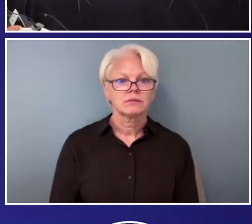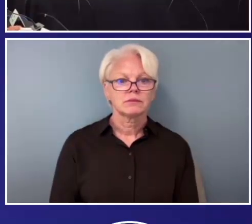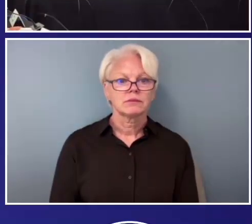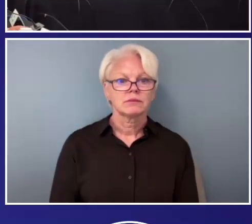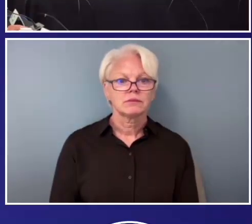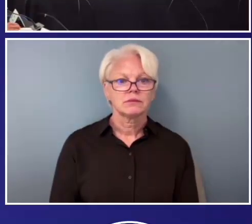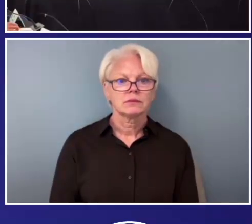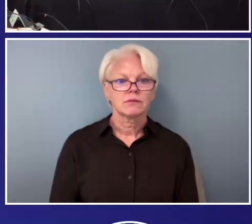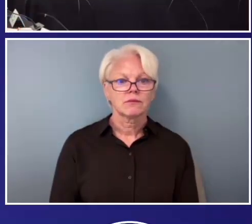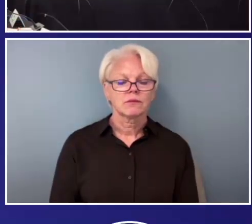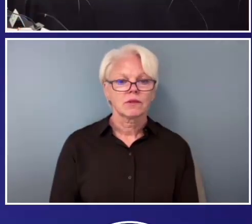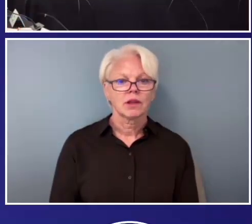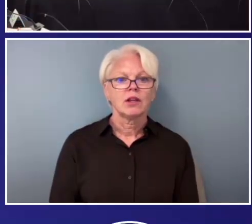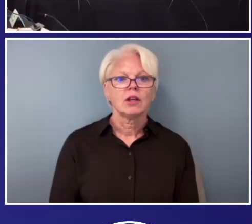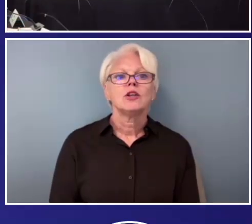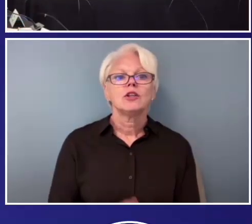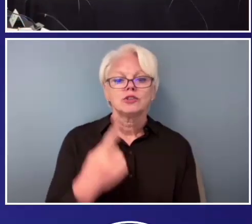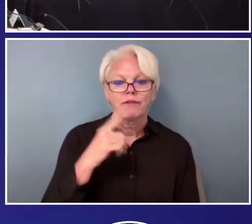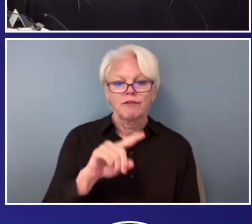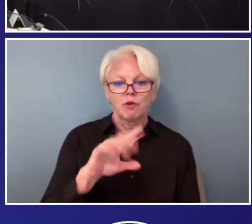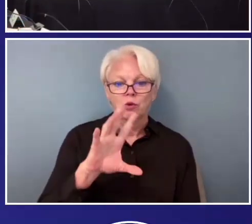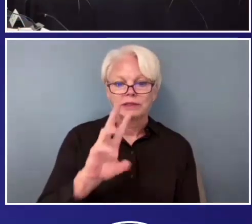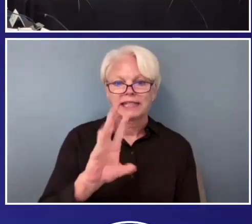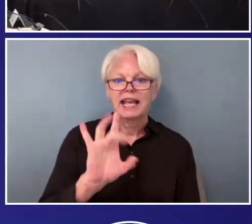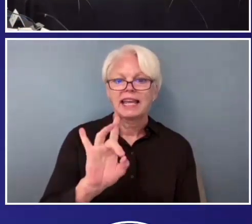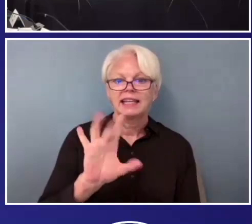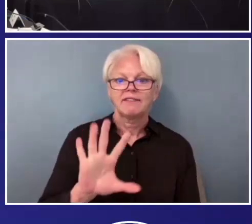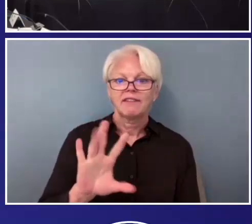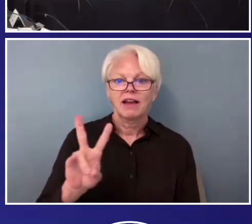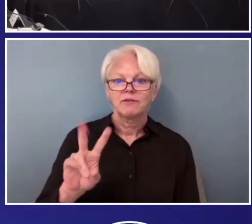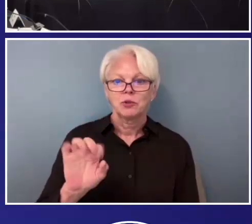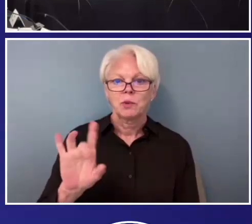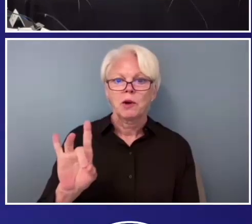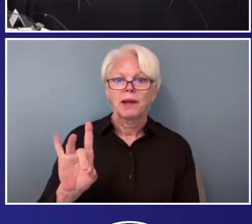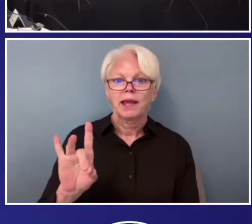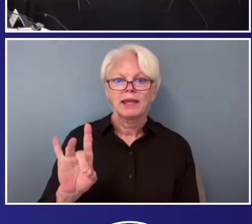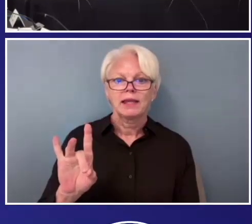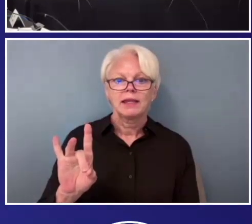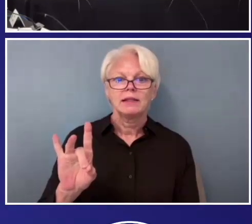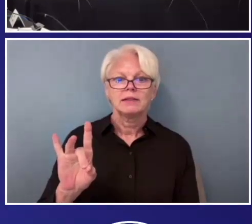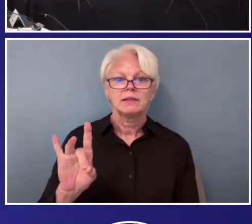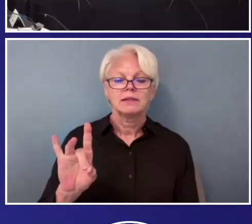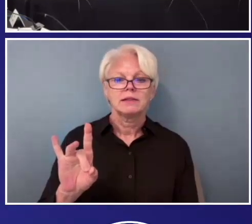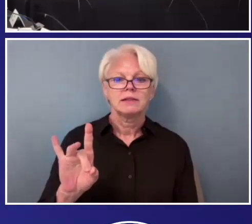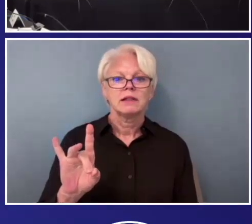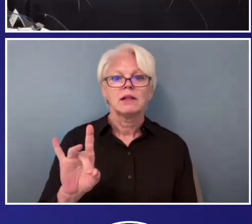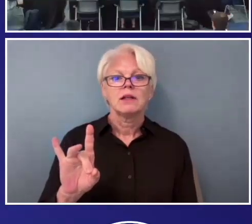So this is on 685.208. If I could have thumbs up,